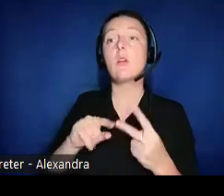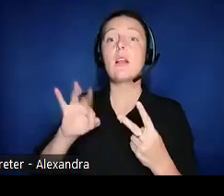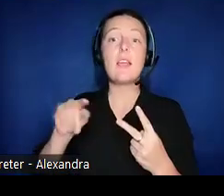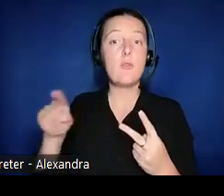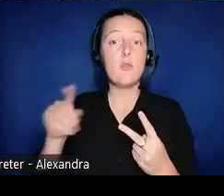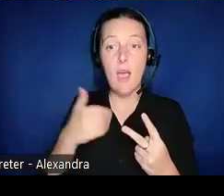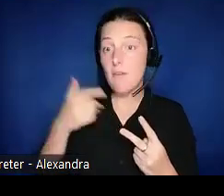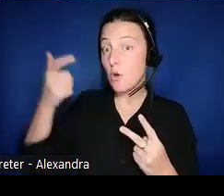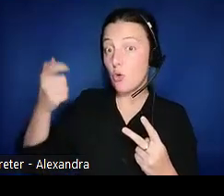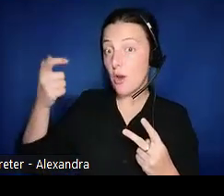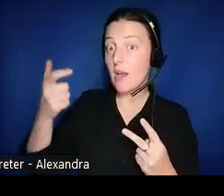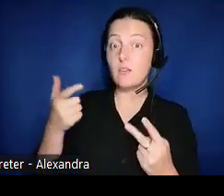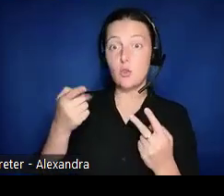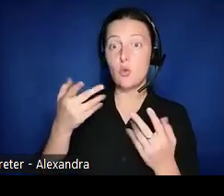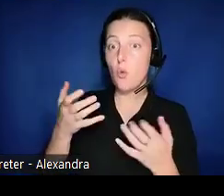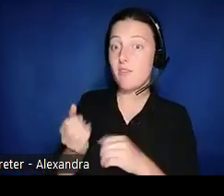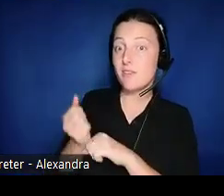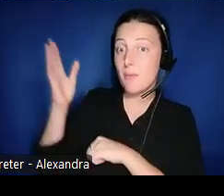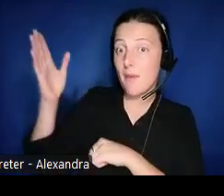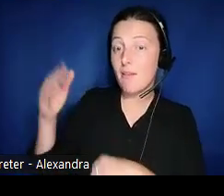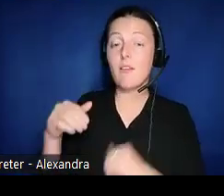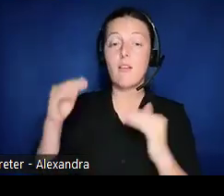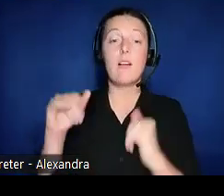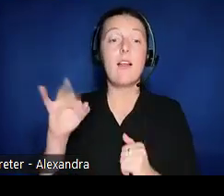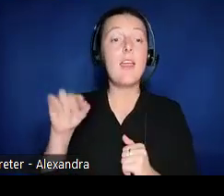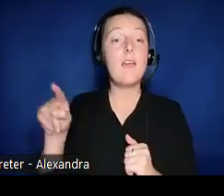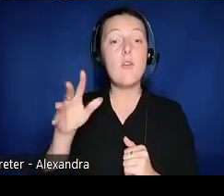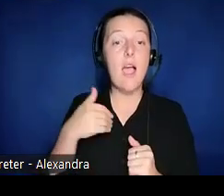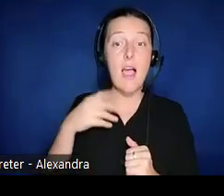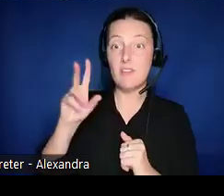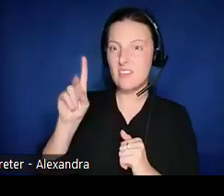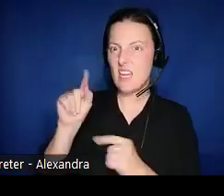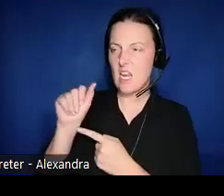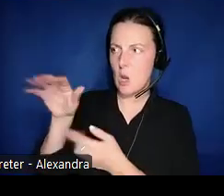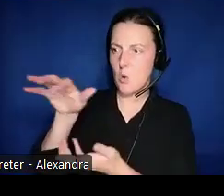some data that you want analyzed that you think could represent some important innovation for the